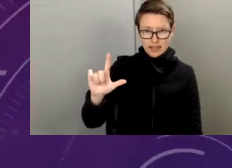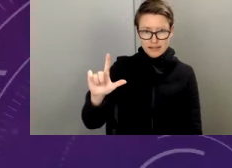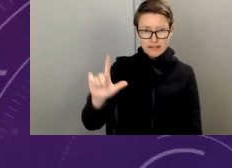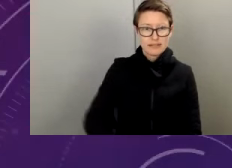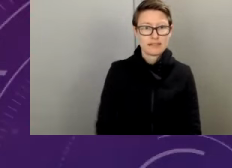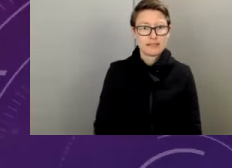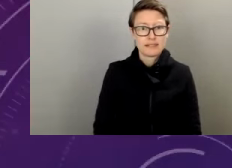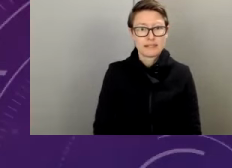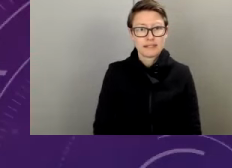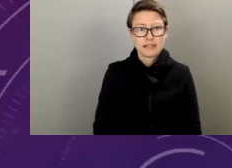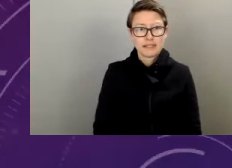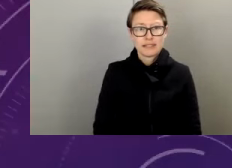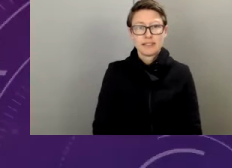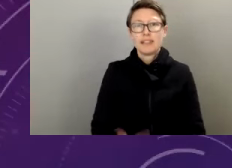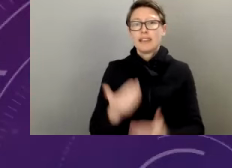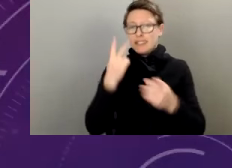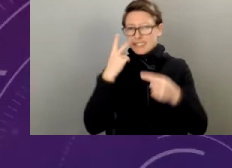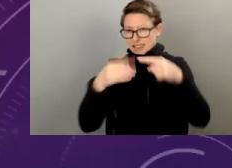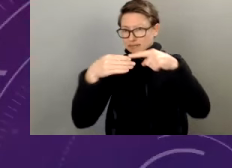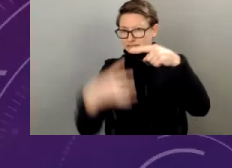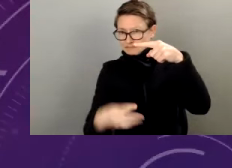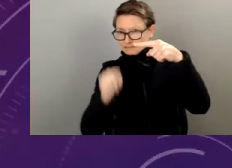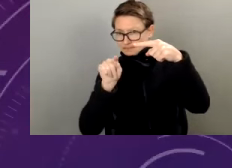And then again, there's the options